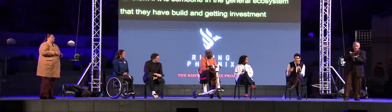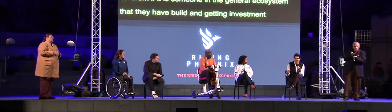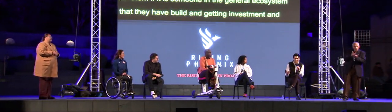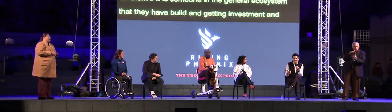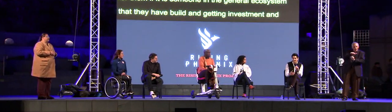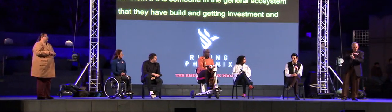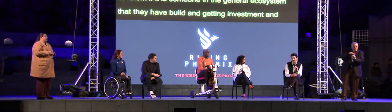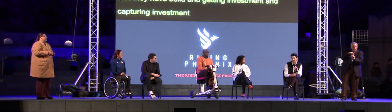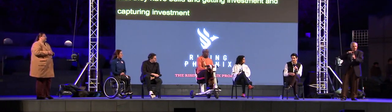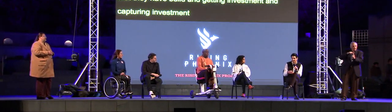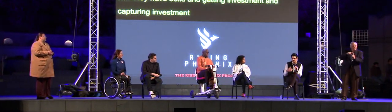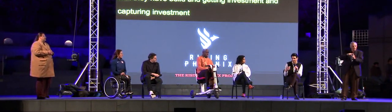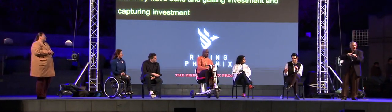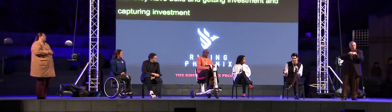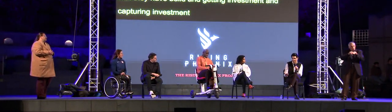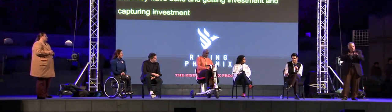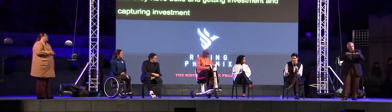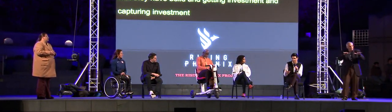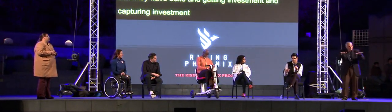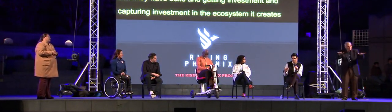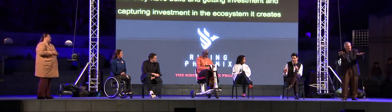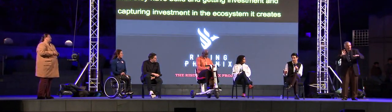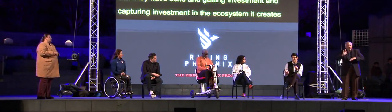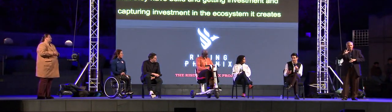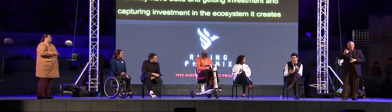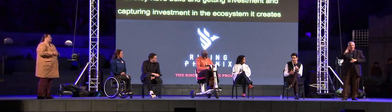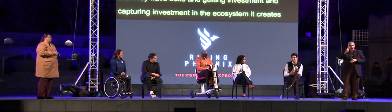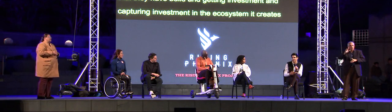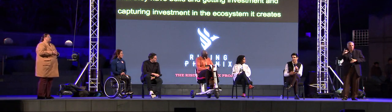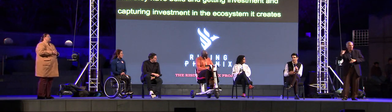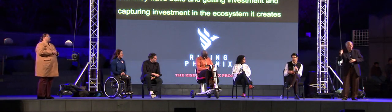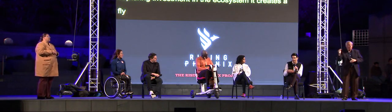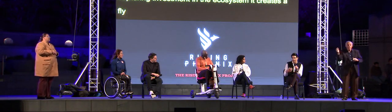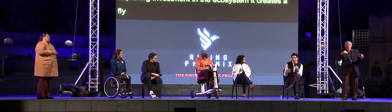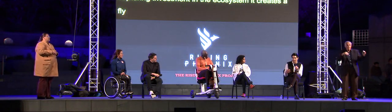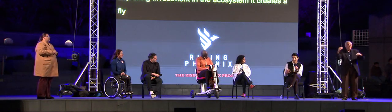it creates a flywheel. It becomes more partners involved in the broader